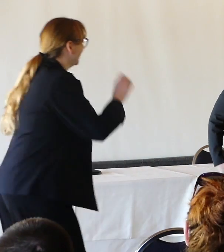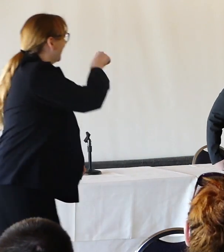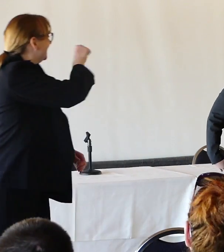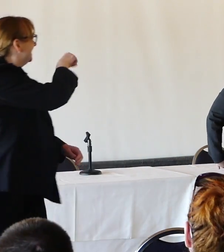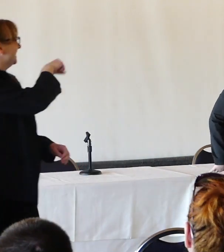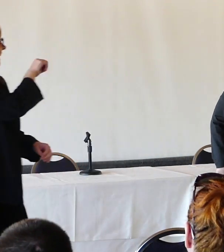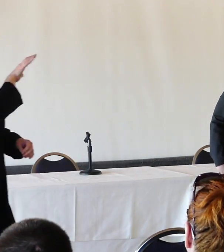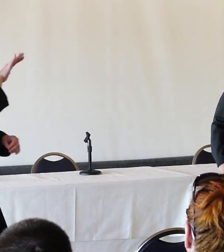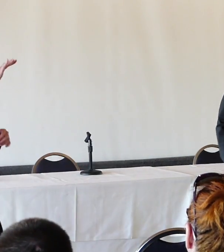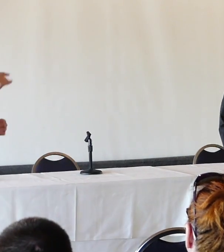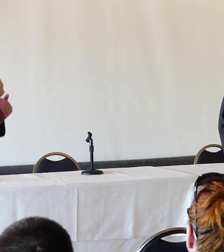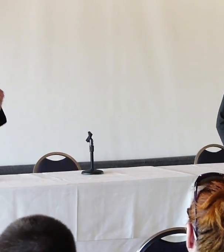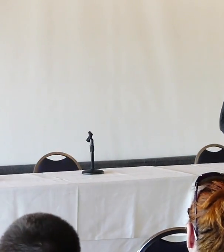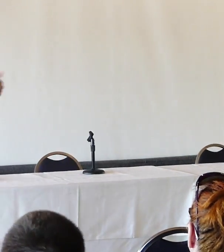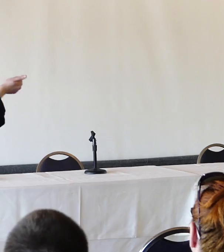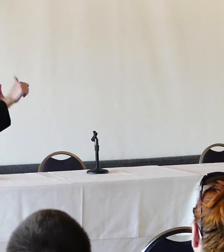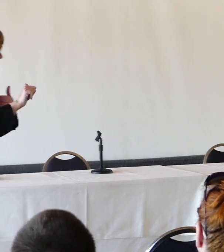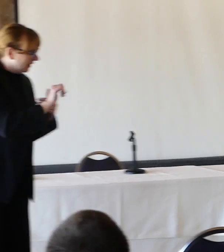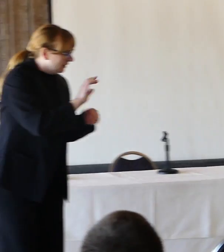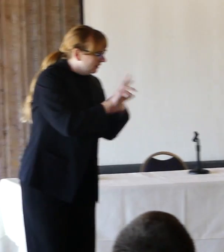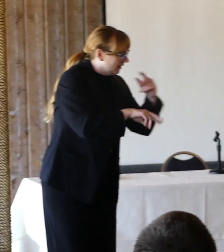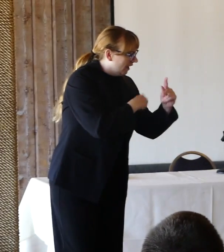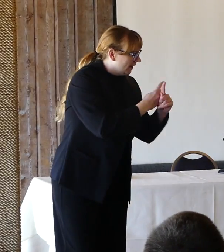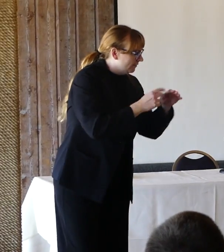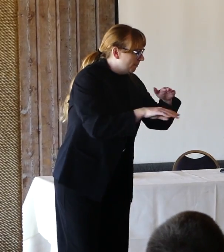I think I saw someone over here with their hand raised.